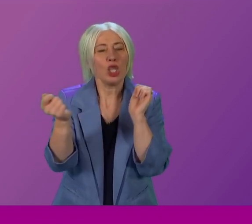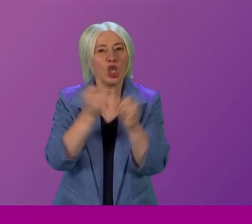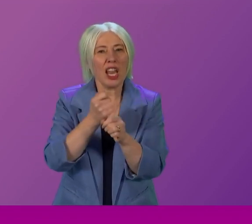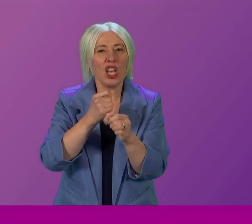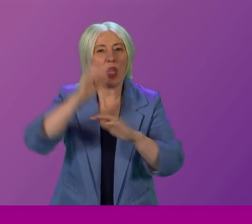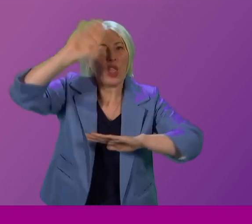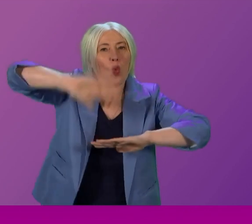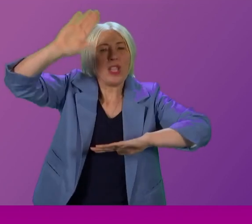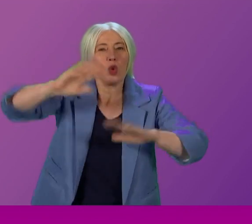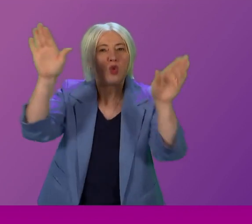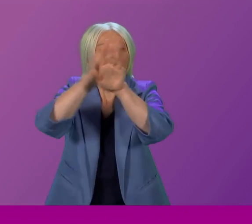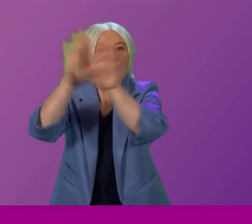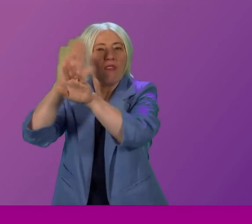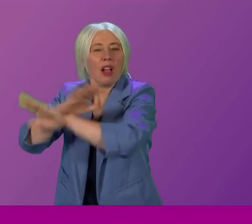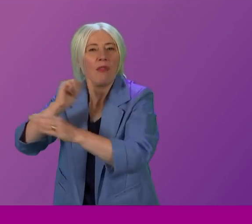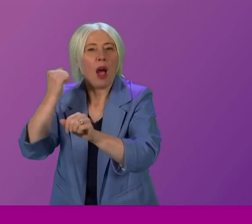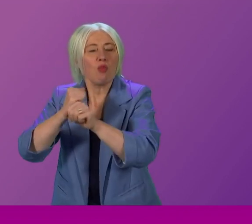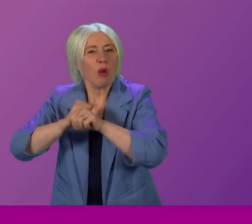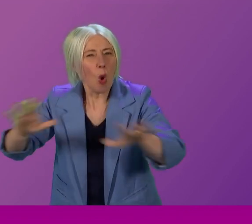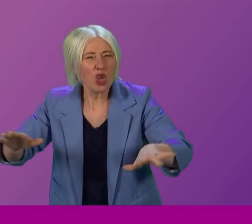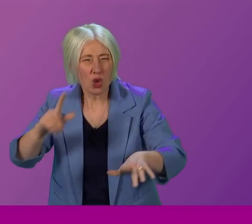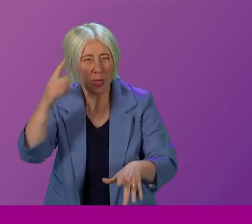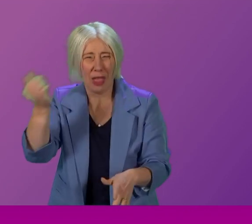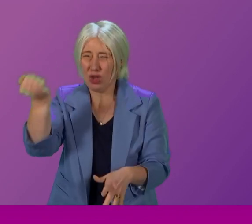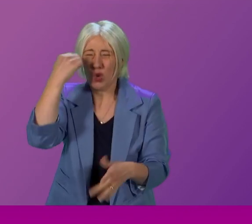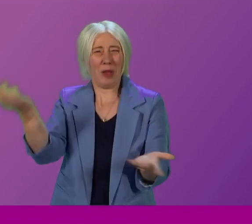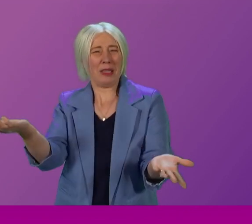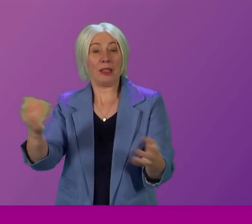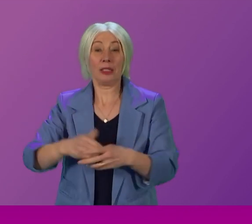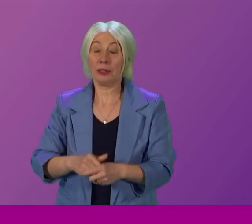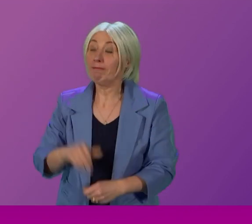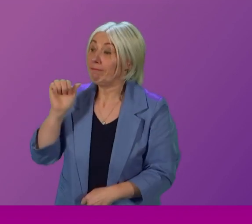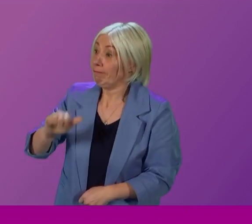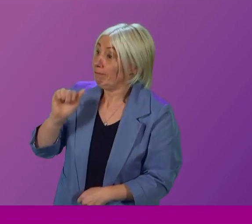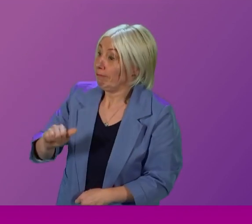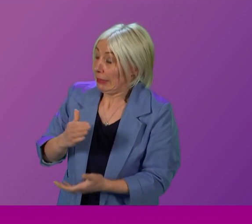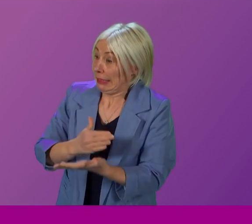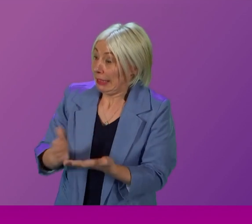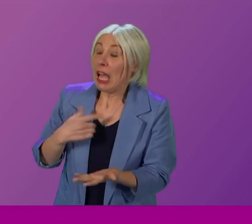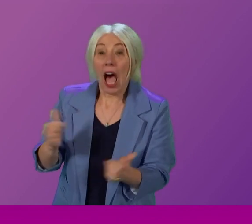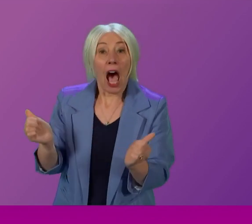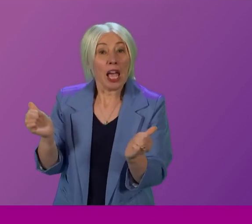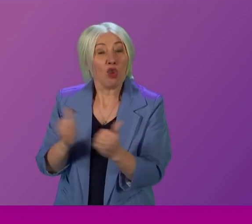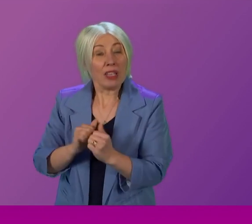Yes—to be clear, I do agree with Murdo Fraser on that. I will perhaps